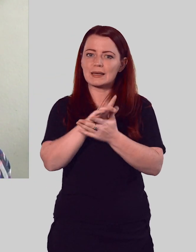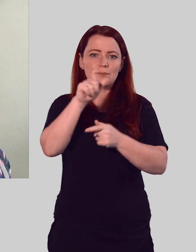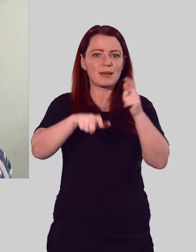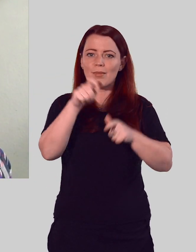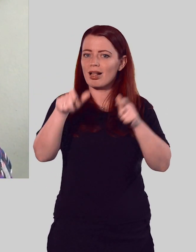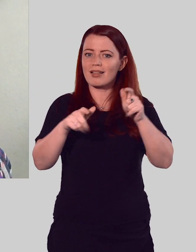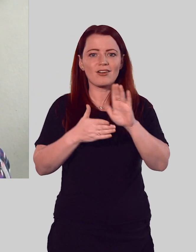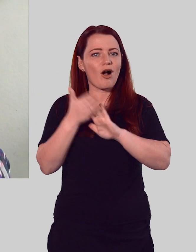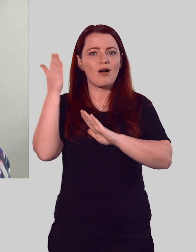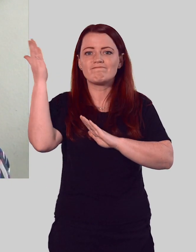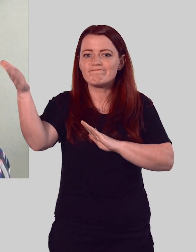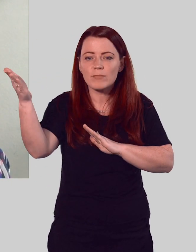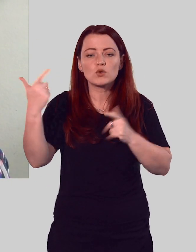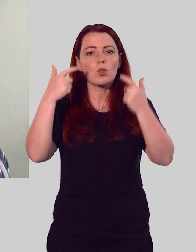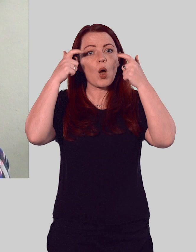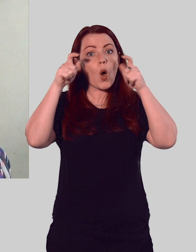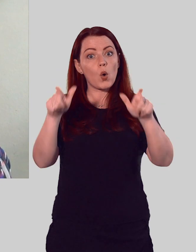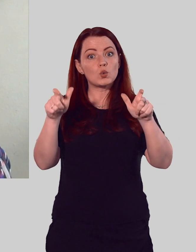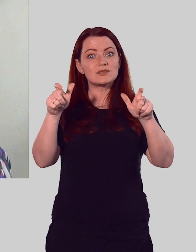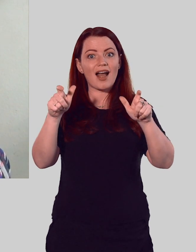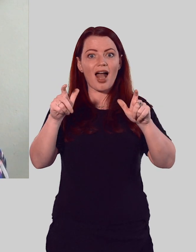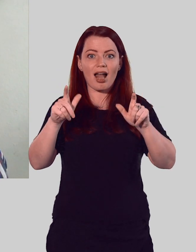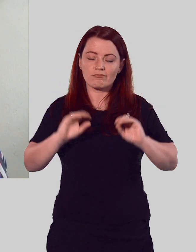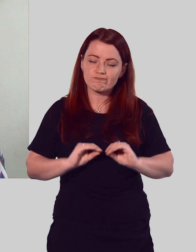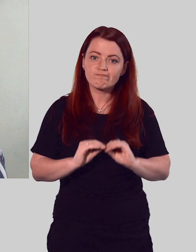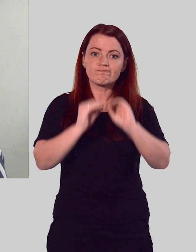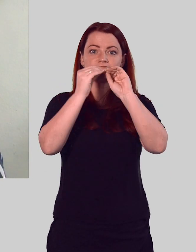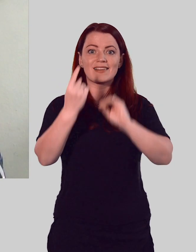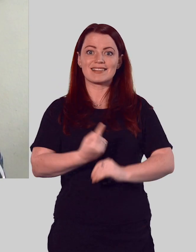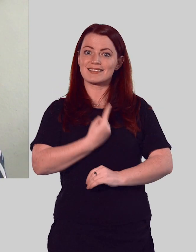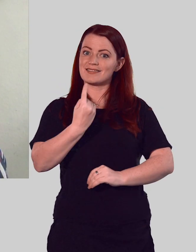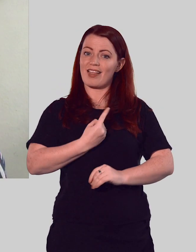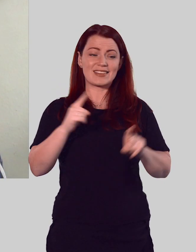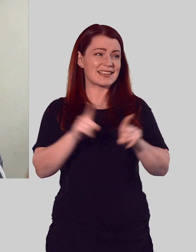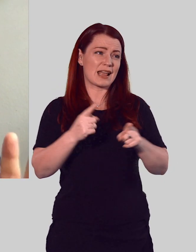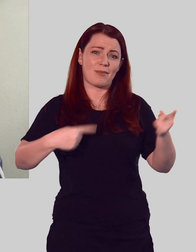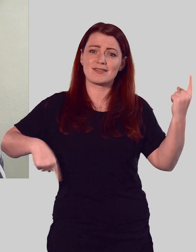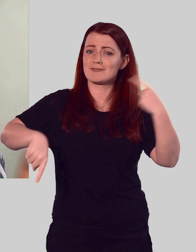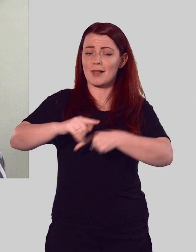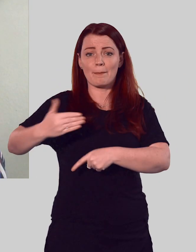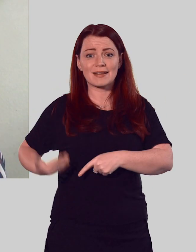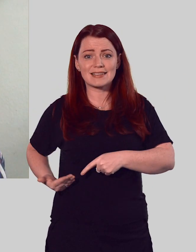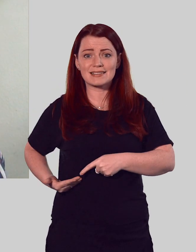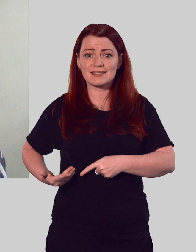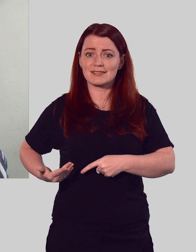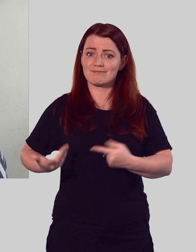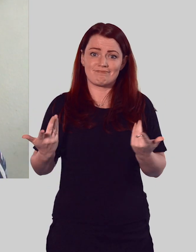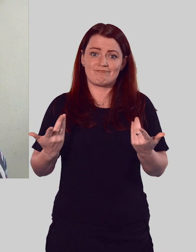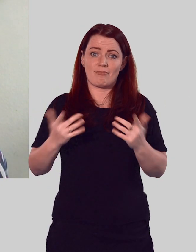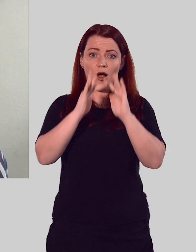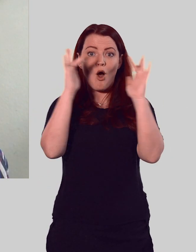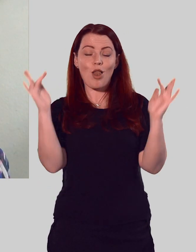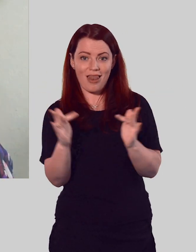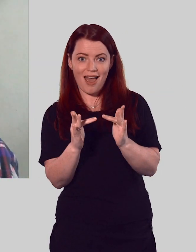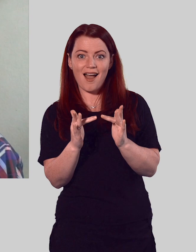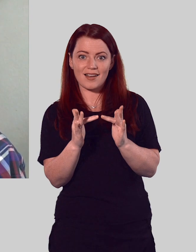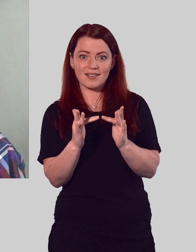the hotel reinvents itself online like so many businesses everyone stays where they are but the room wherever you